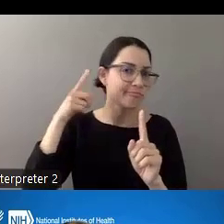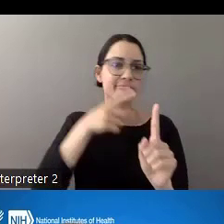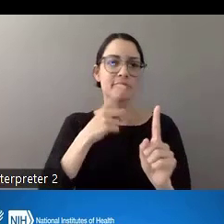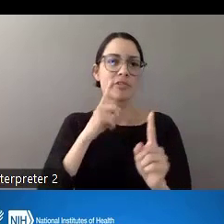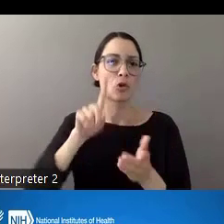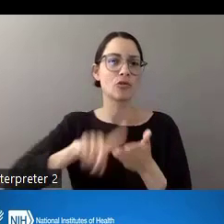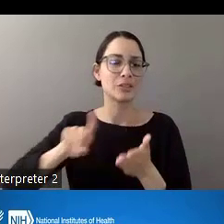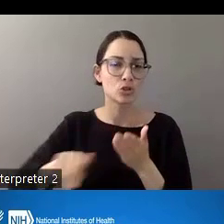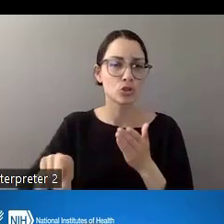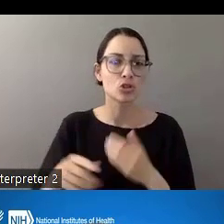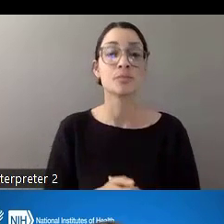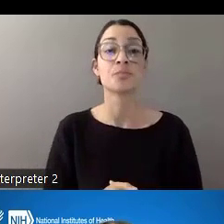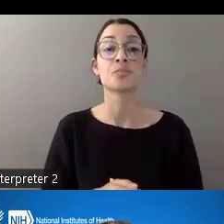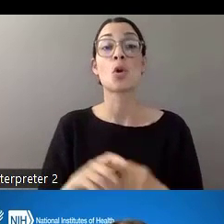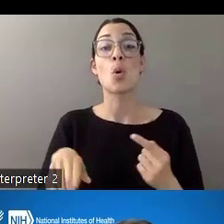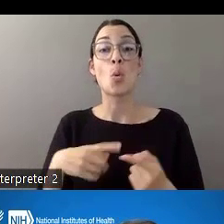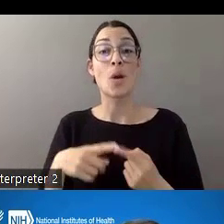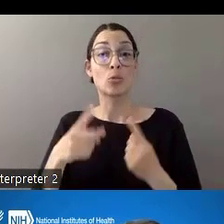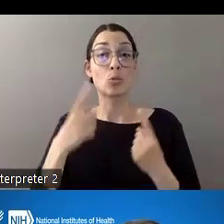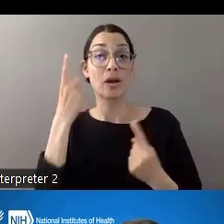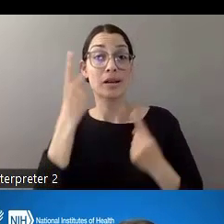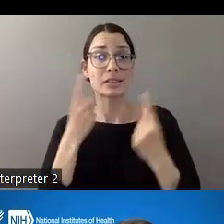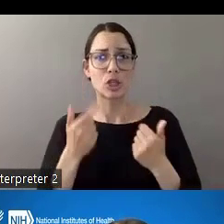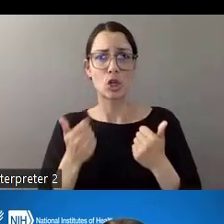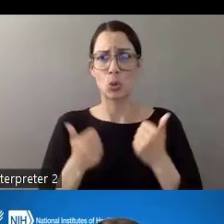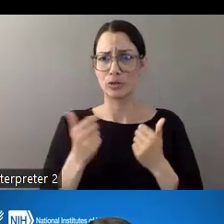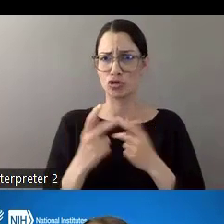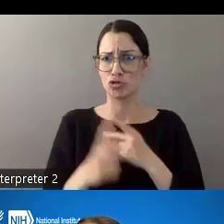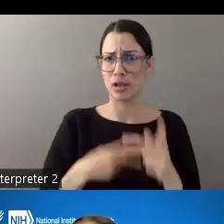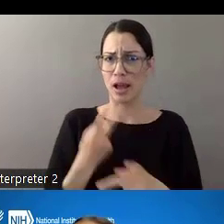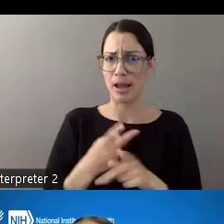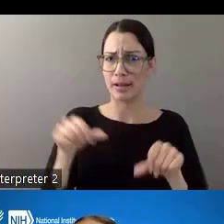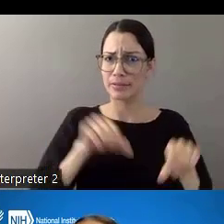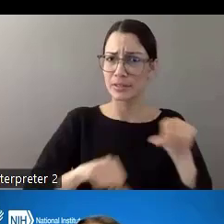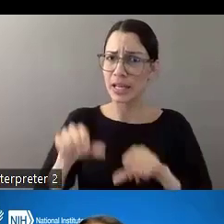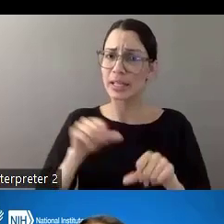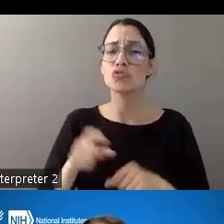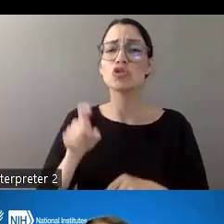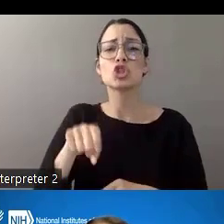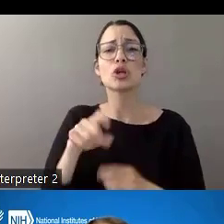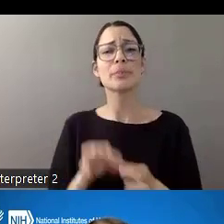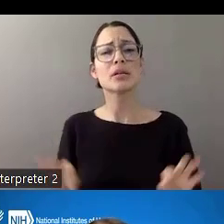When you're thinking about what kind of science you want to do, it should be important. It should be compelling.